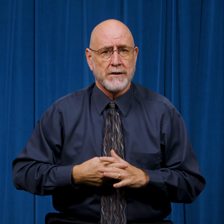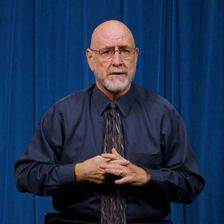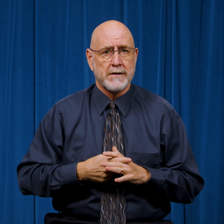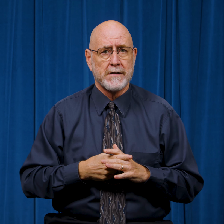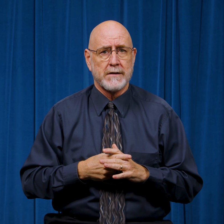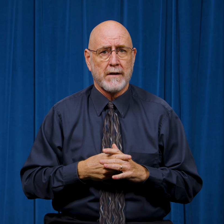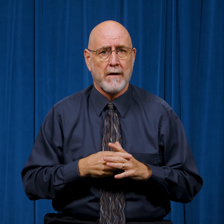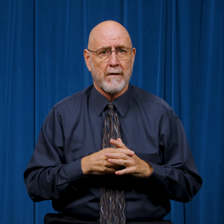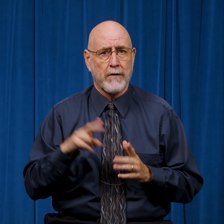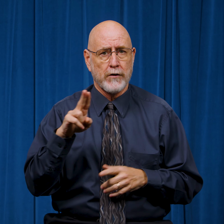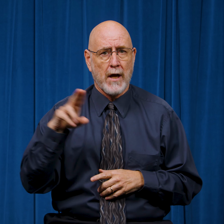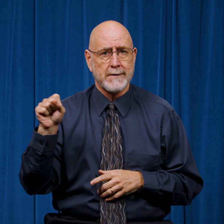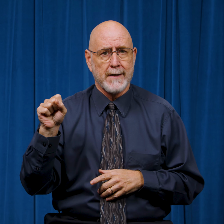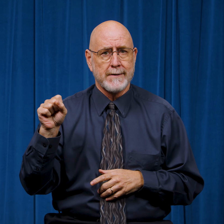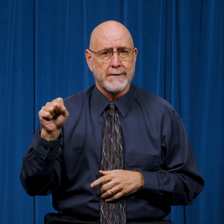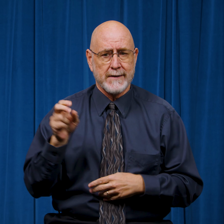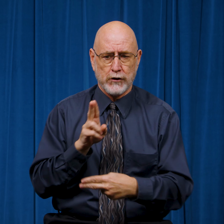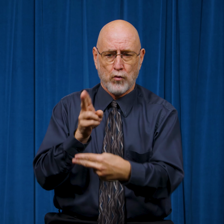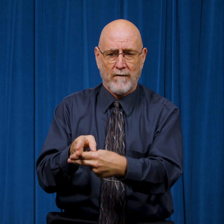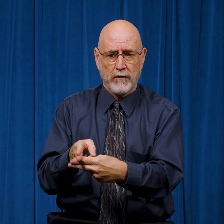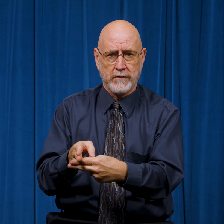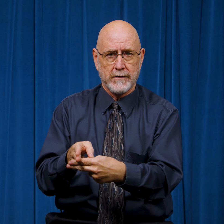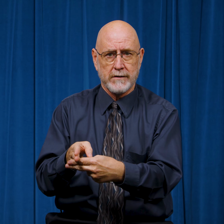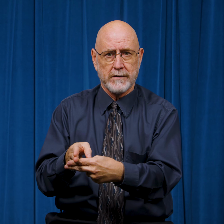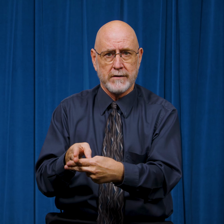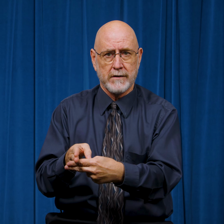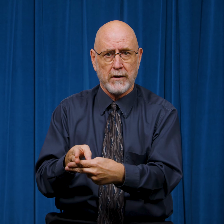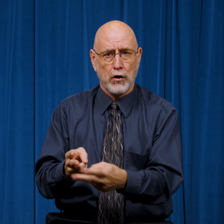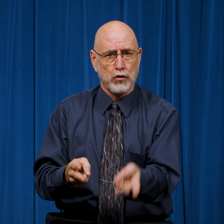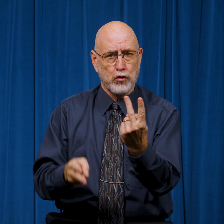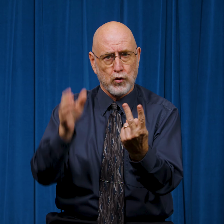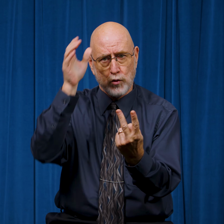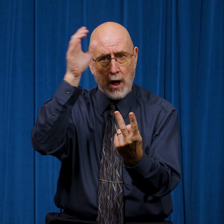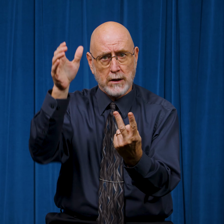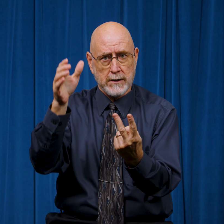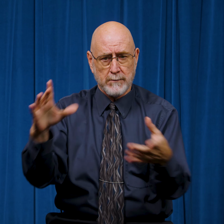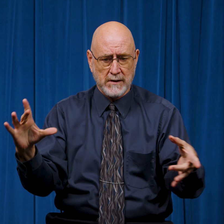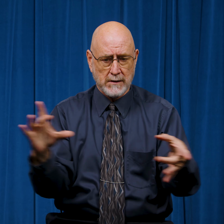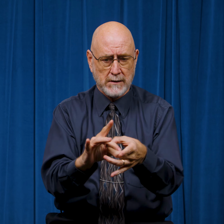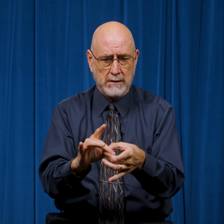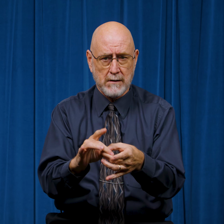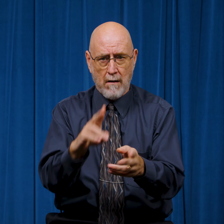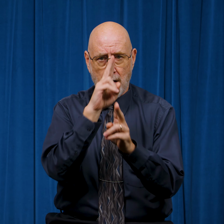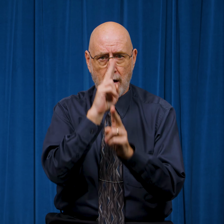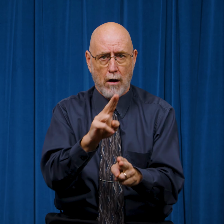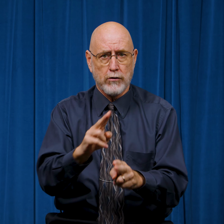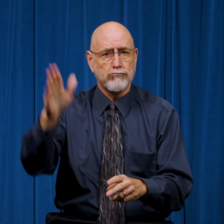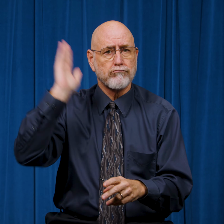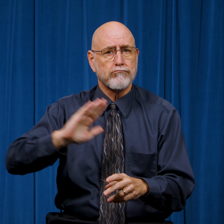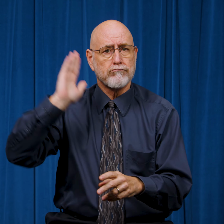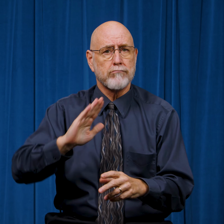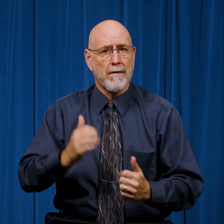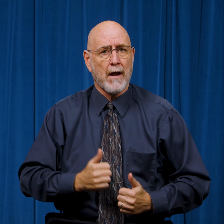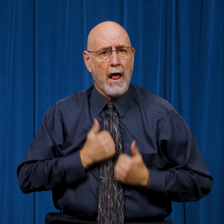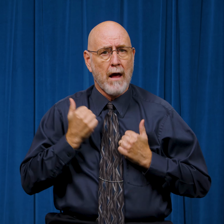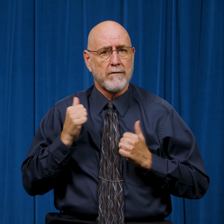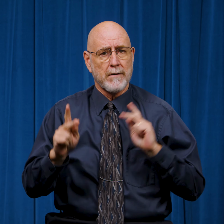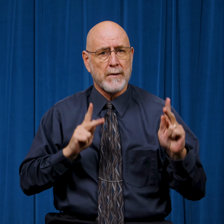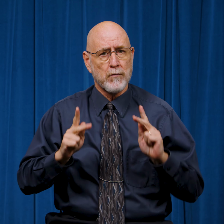is a reference tying two concepts that were honored in the minds and lives of its population: